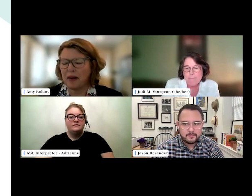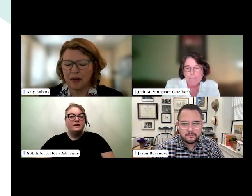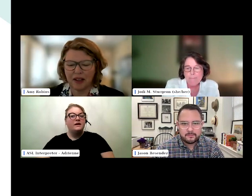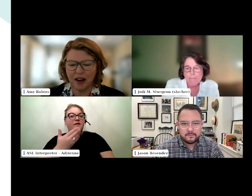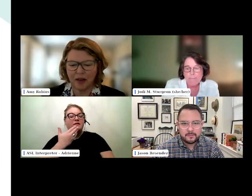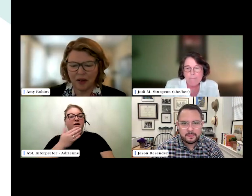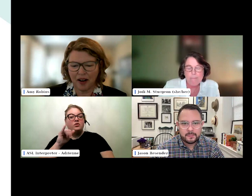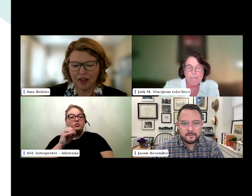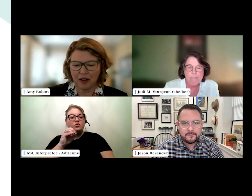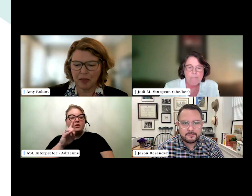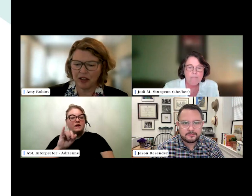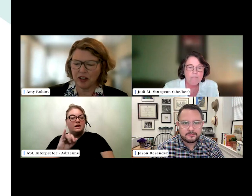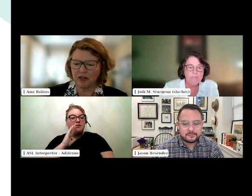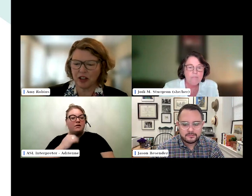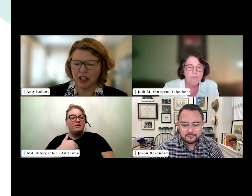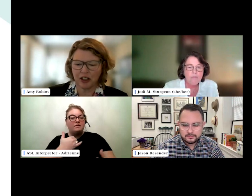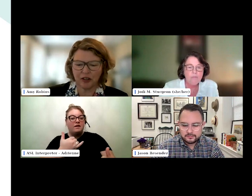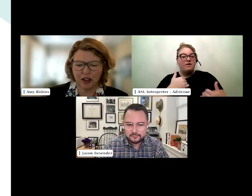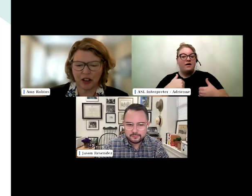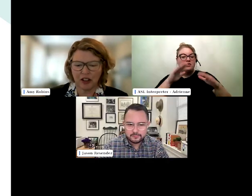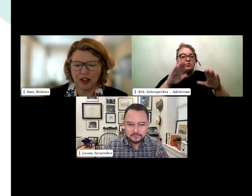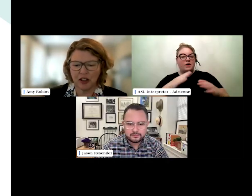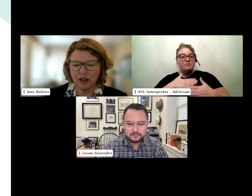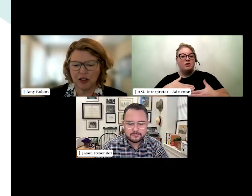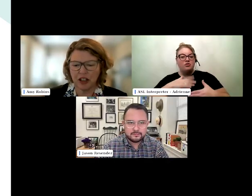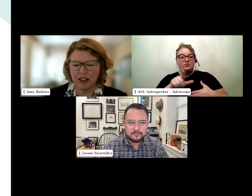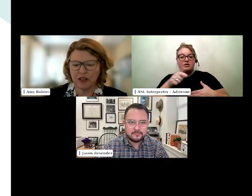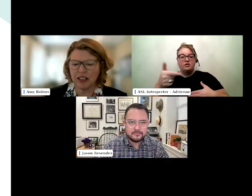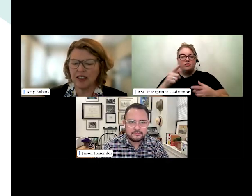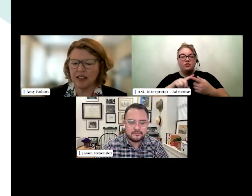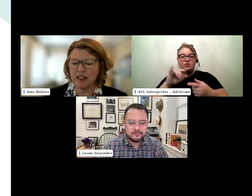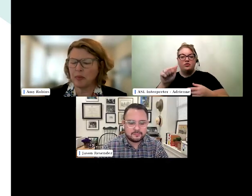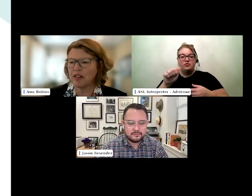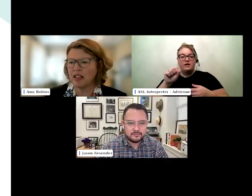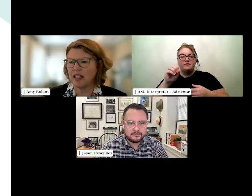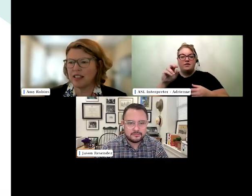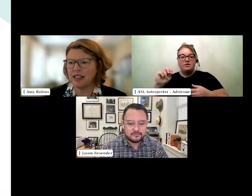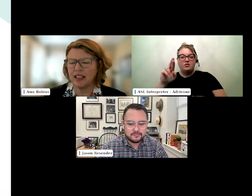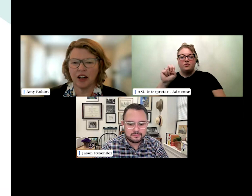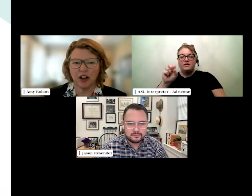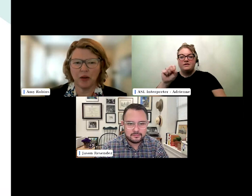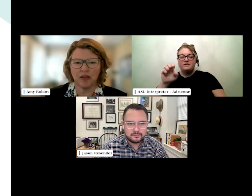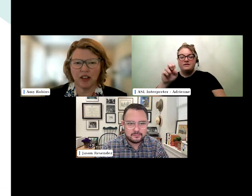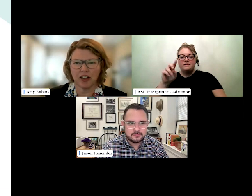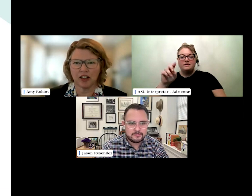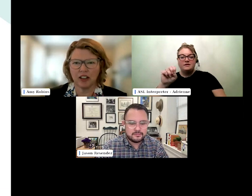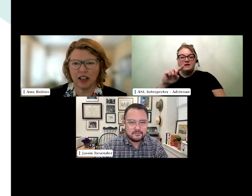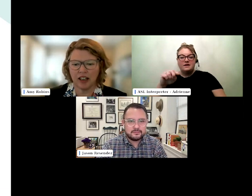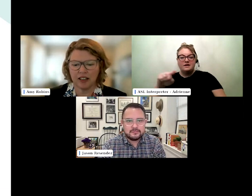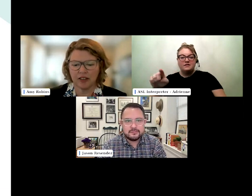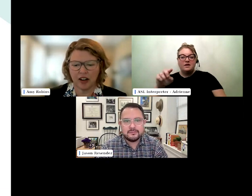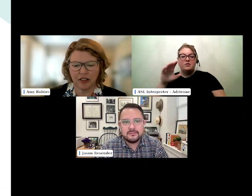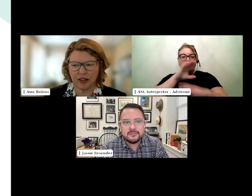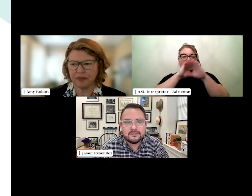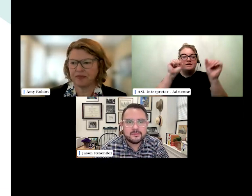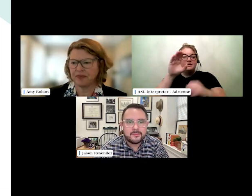I will now have the great pleasure of turning it over to Jason's. The President and CEO of the National Alliance.